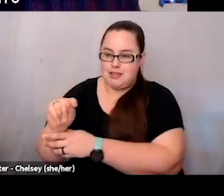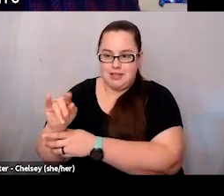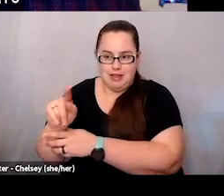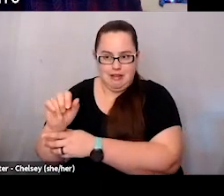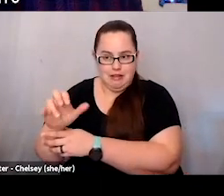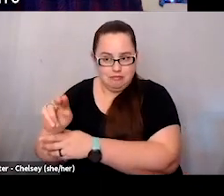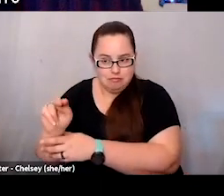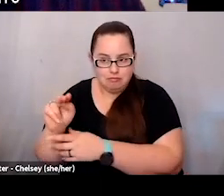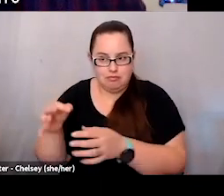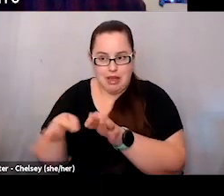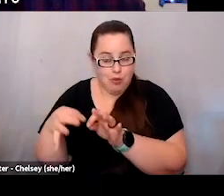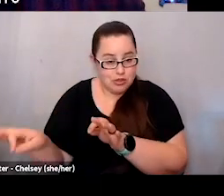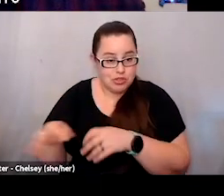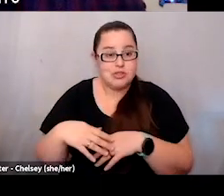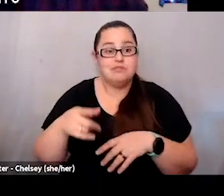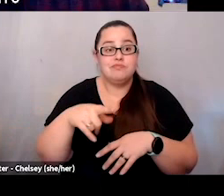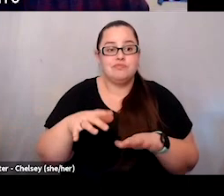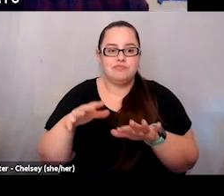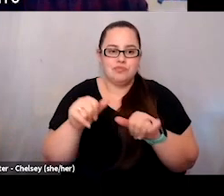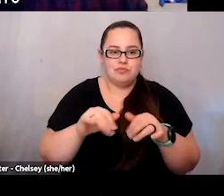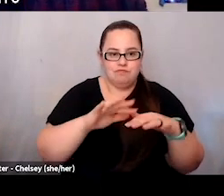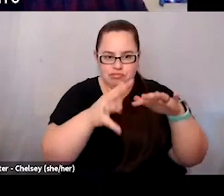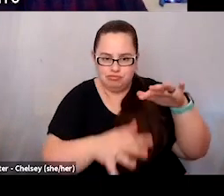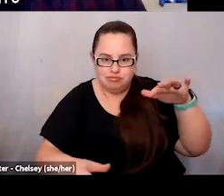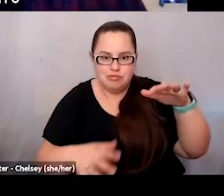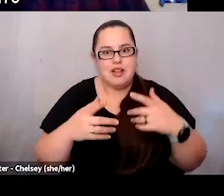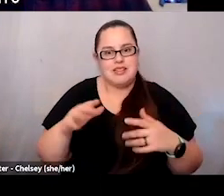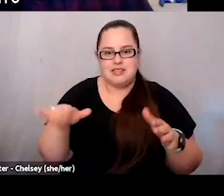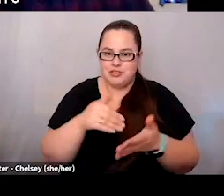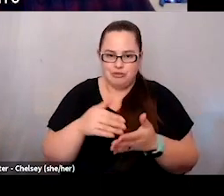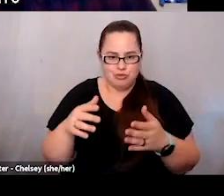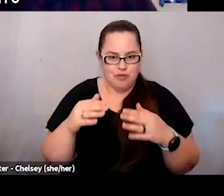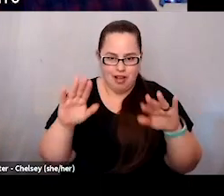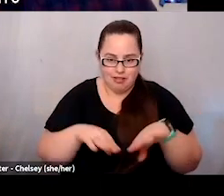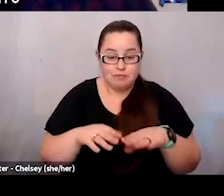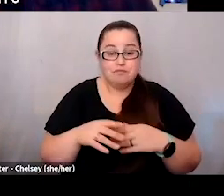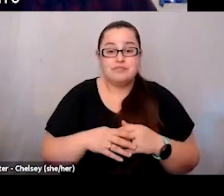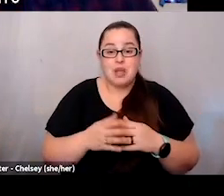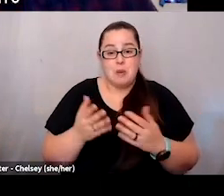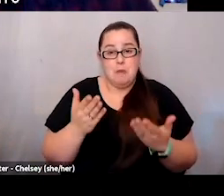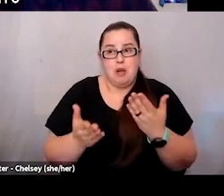Joaquin Valley. And at one time, there were probably over, over 50 different Yokuts